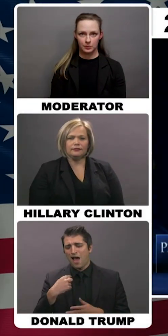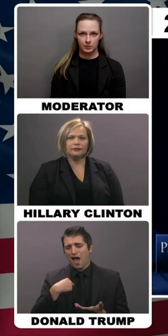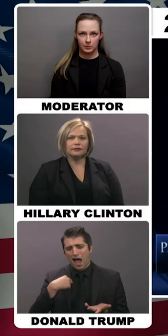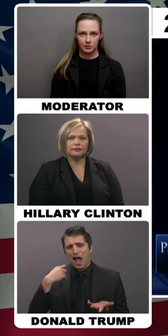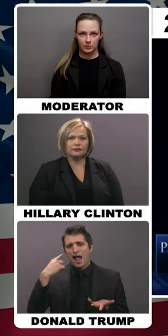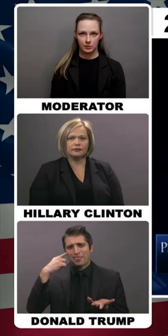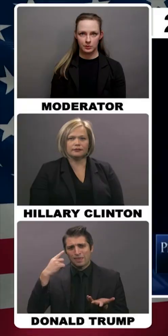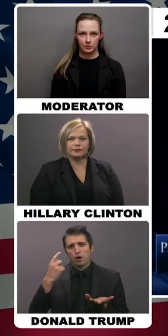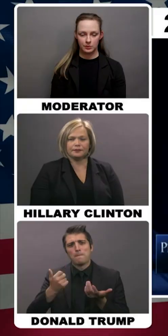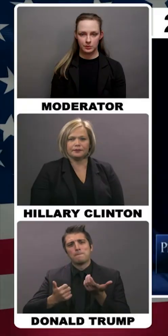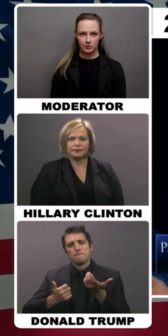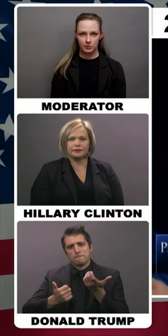else outside of defense.